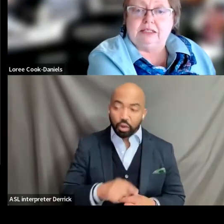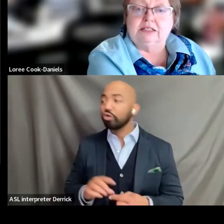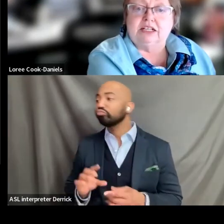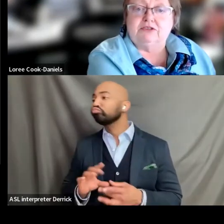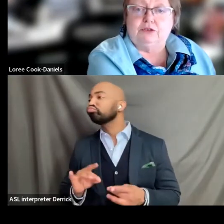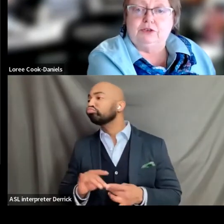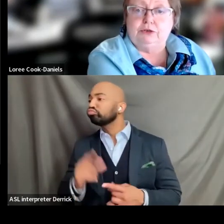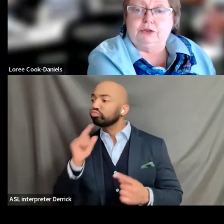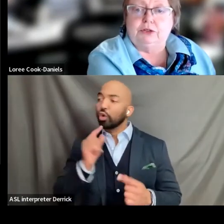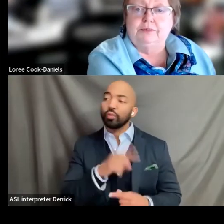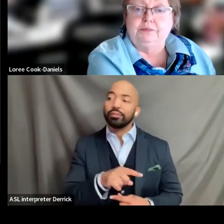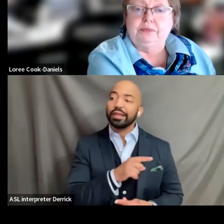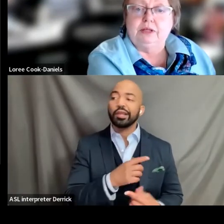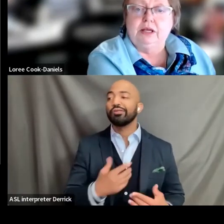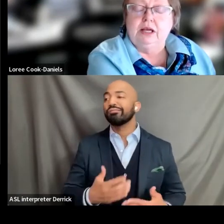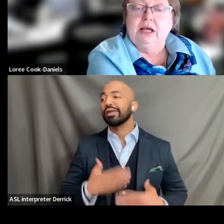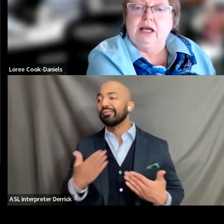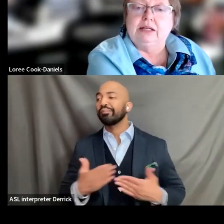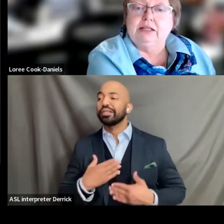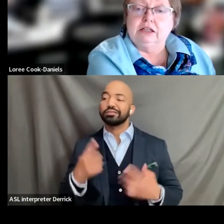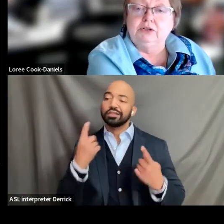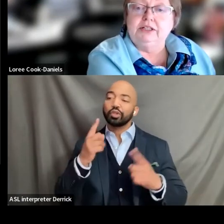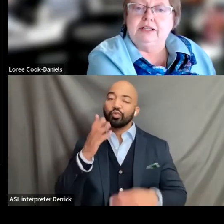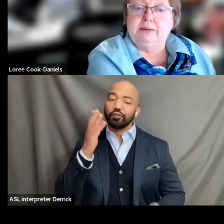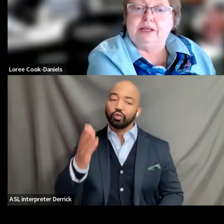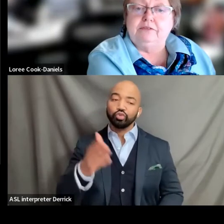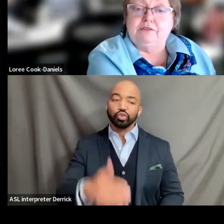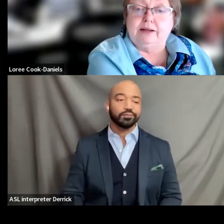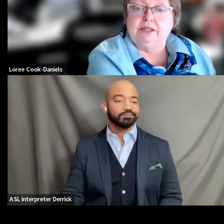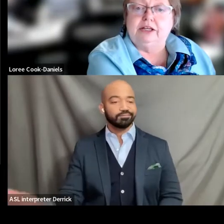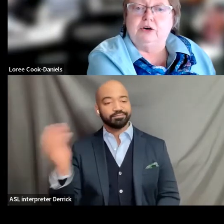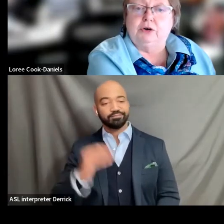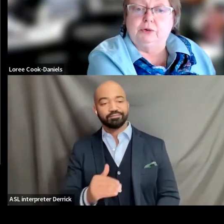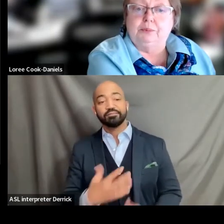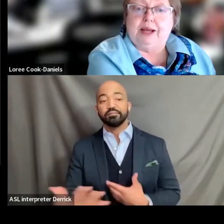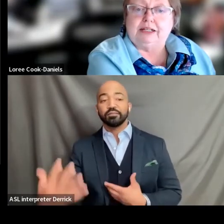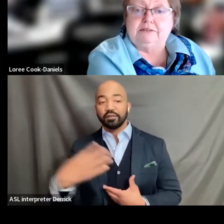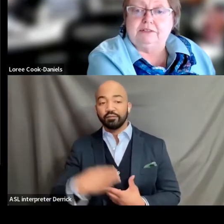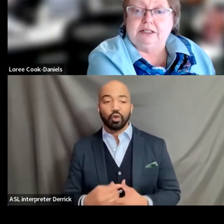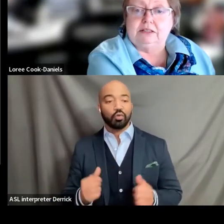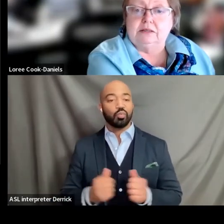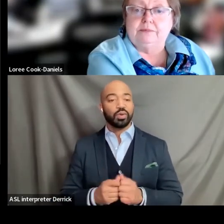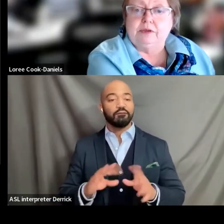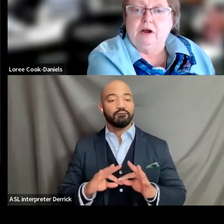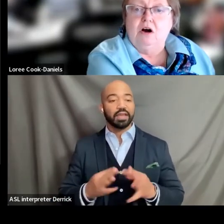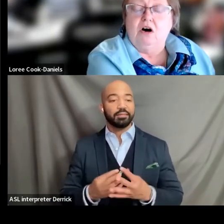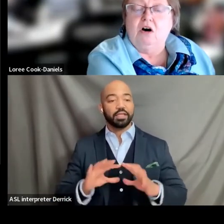and successful future and including them in family or group activities.